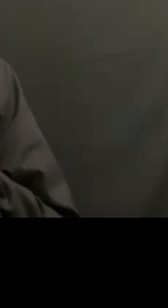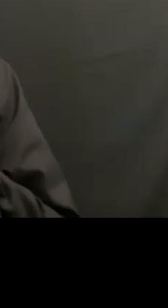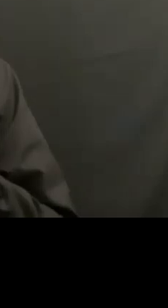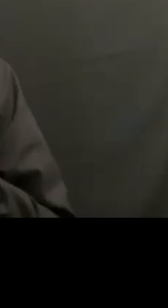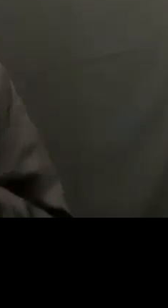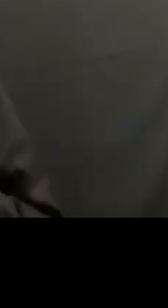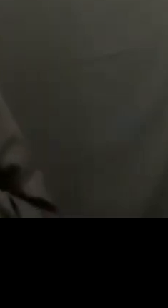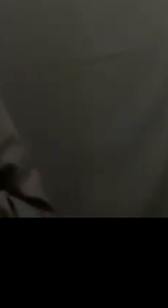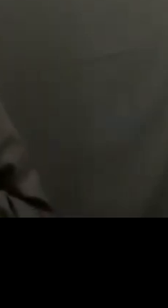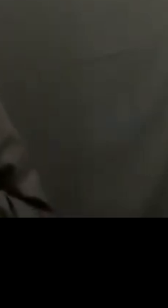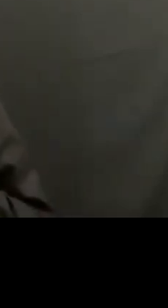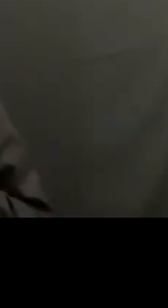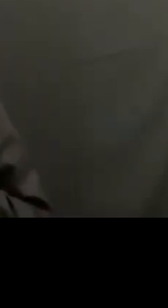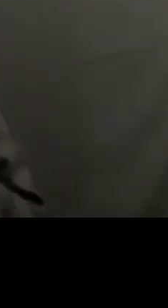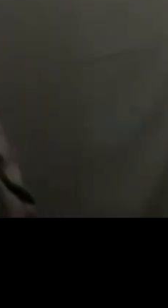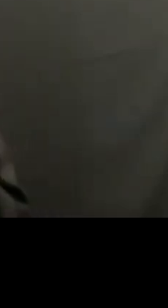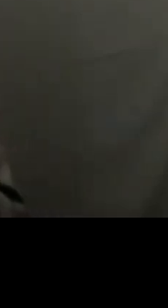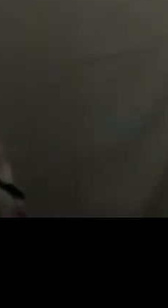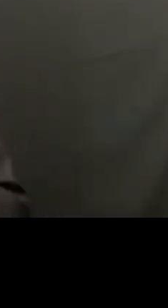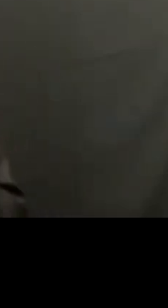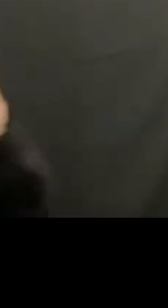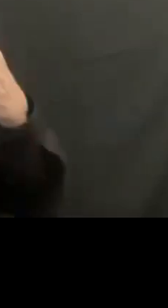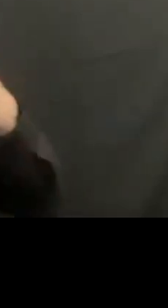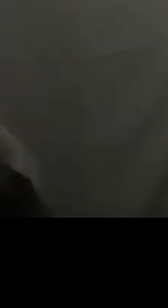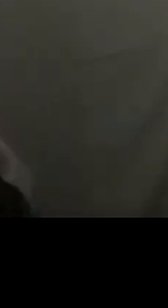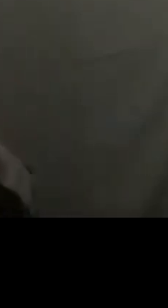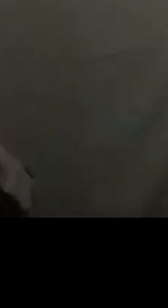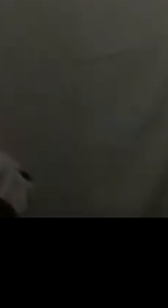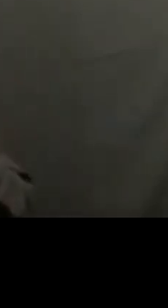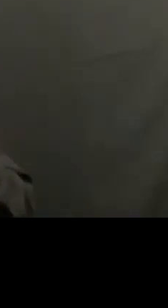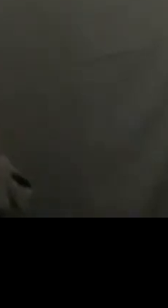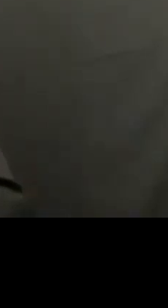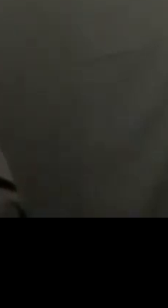I have a question that was sent to me directly.